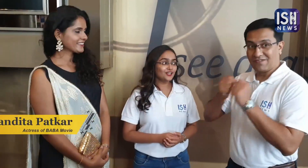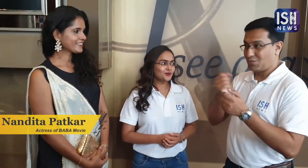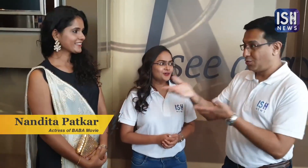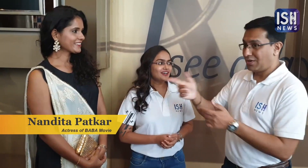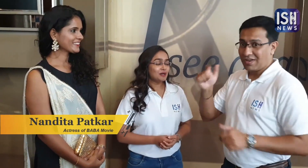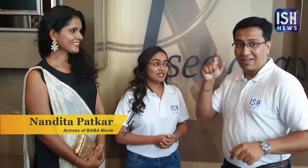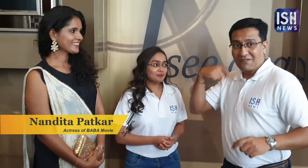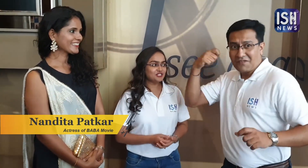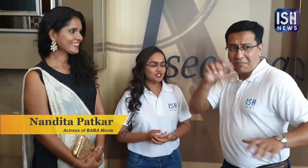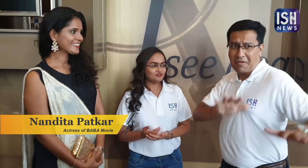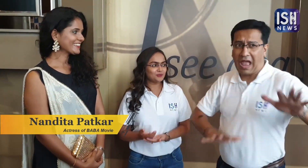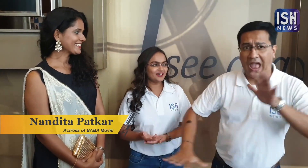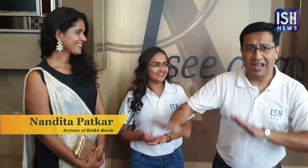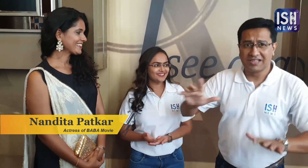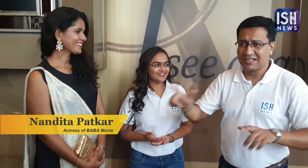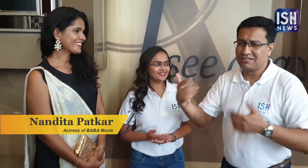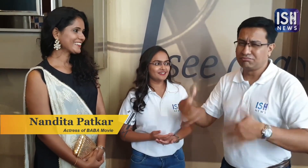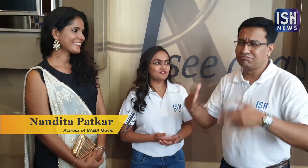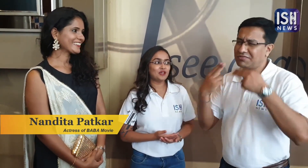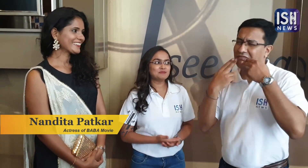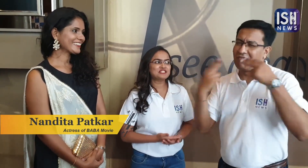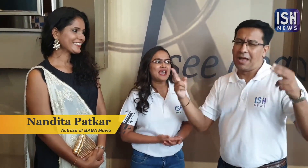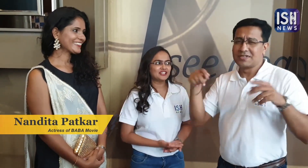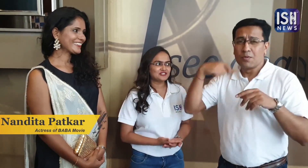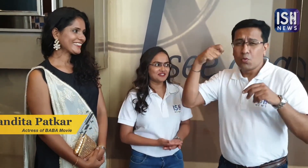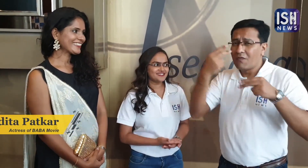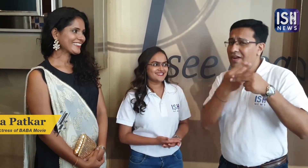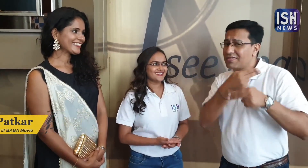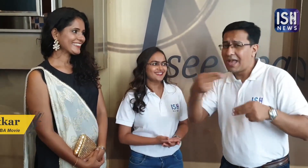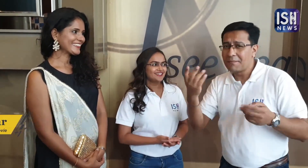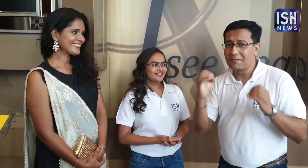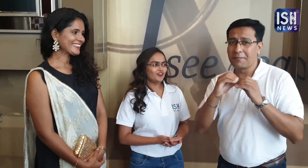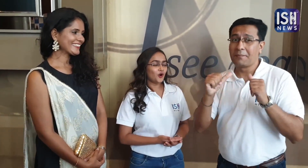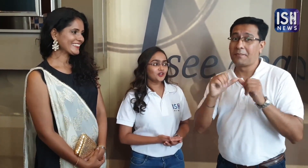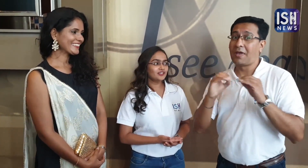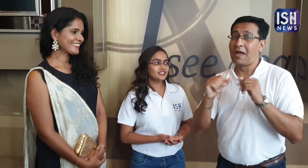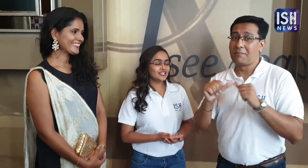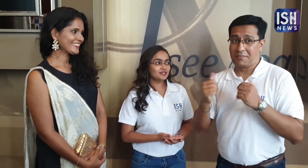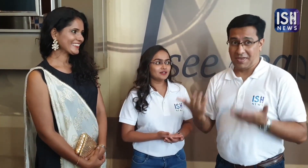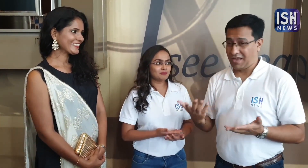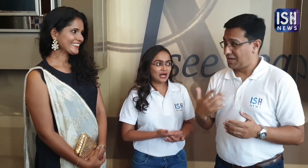We are going to interview a famous actress in the movie BABA!